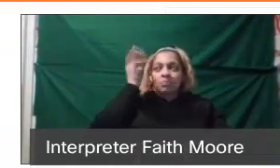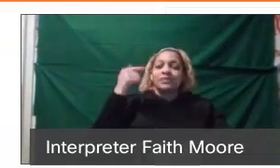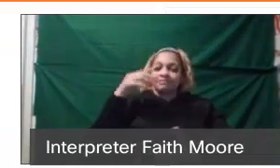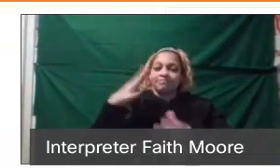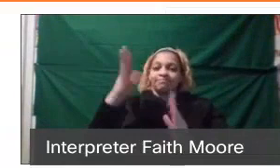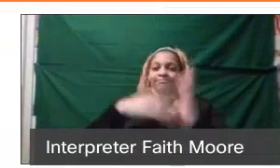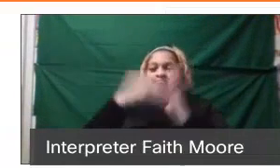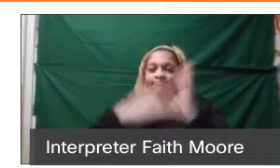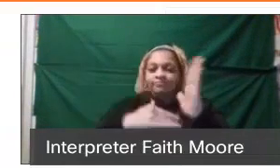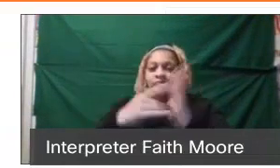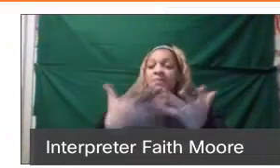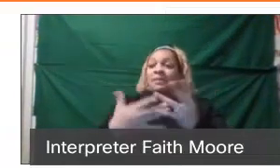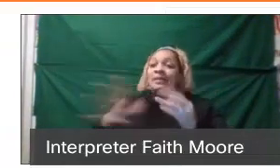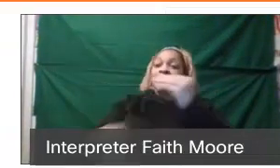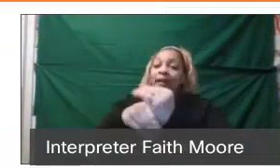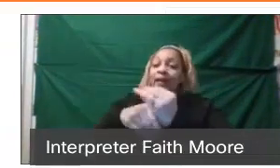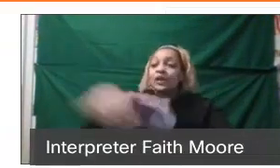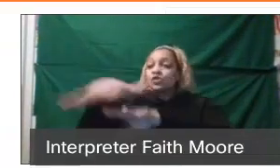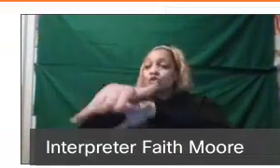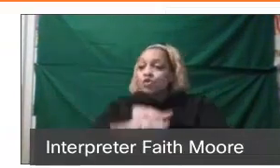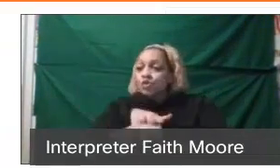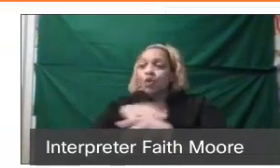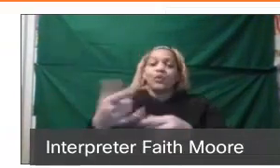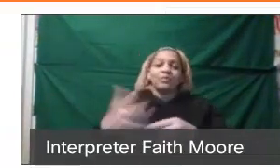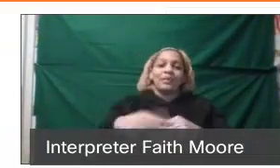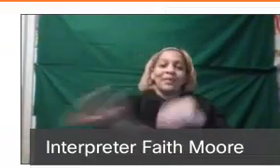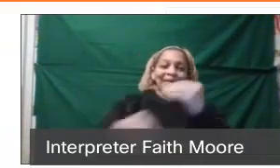And transverse marketings or rumble strips in advance of conflict areas.